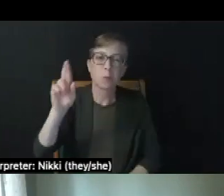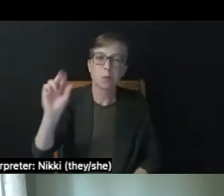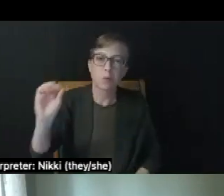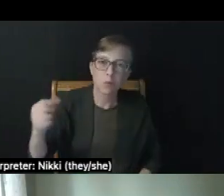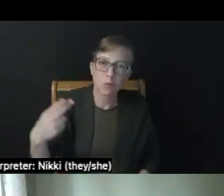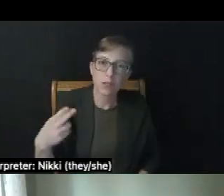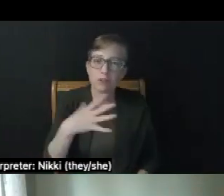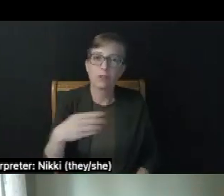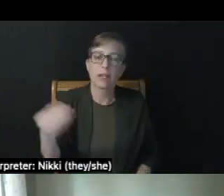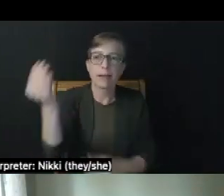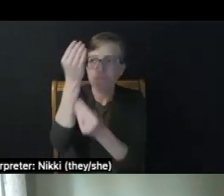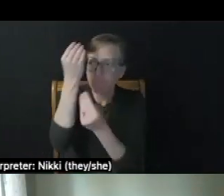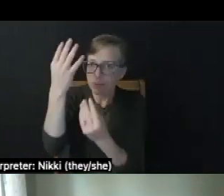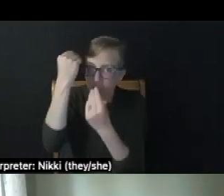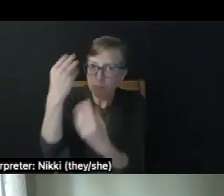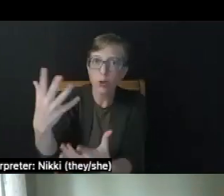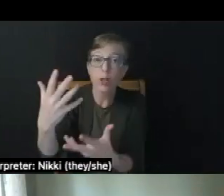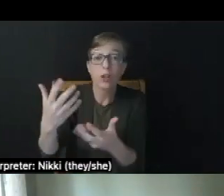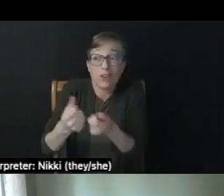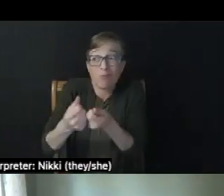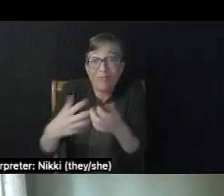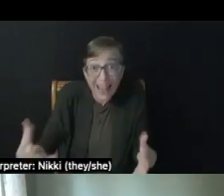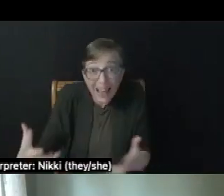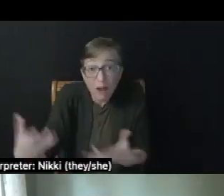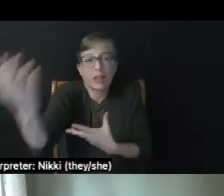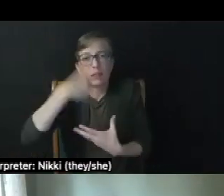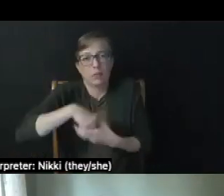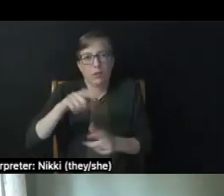lived experience to the table.